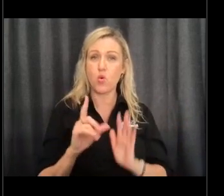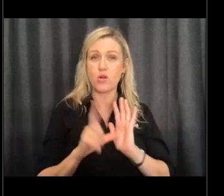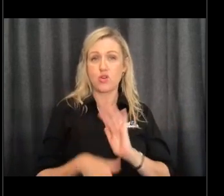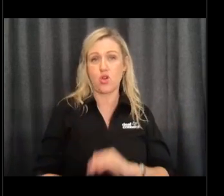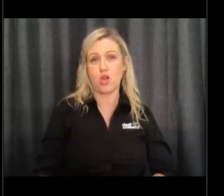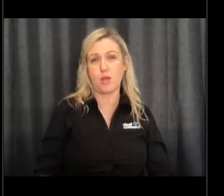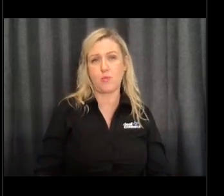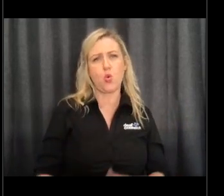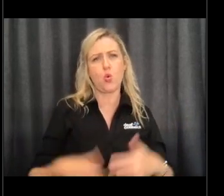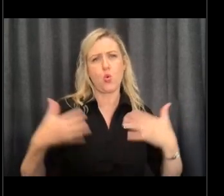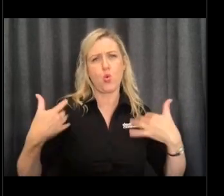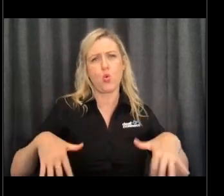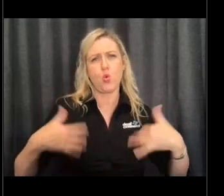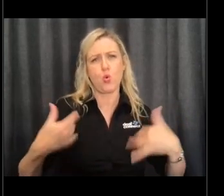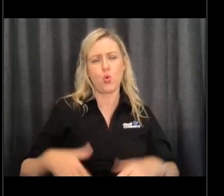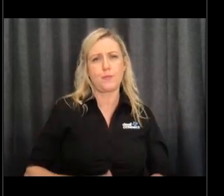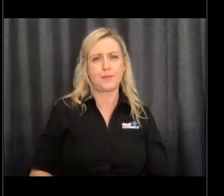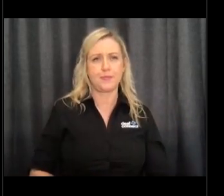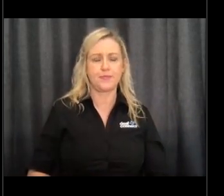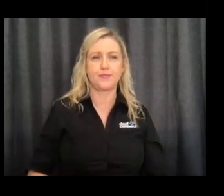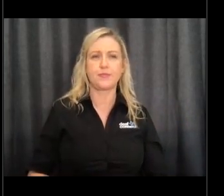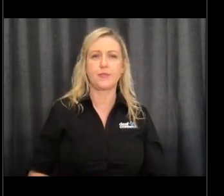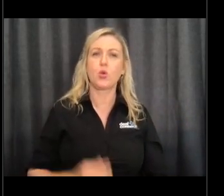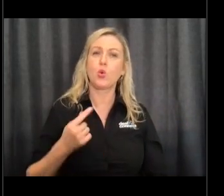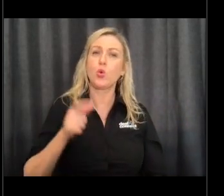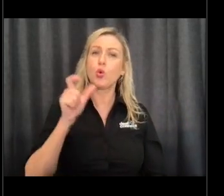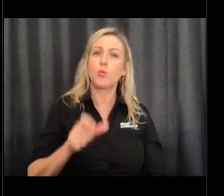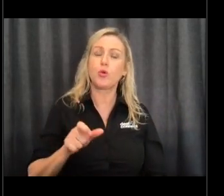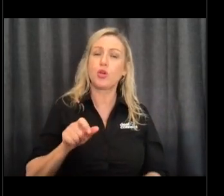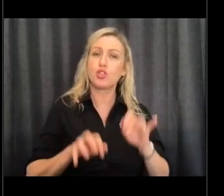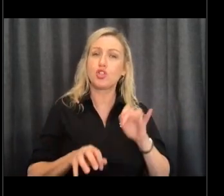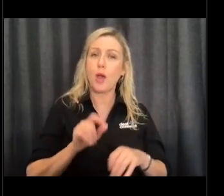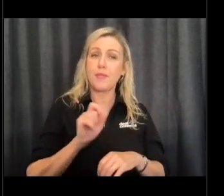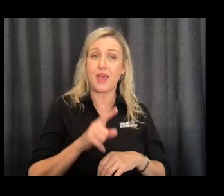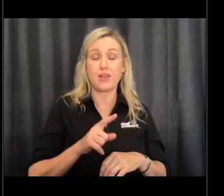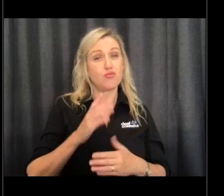The person who put that question through, I would really love if your community member